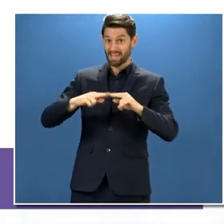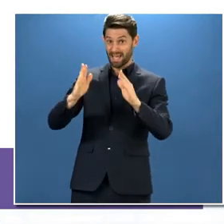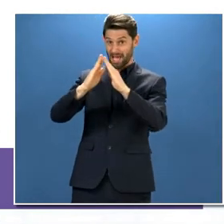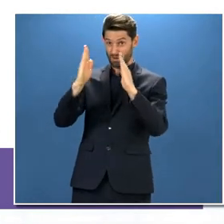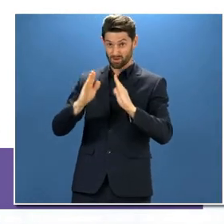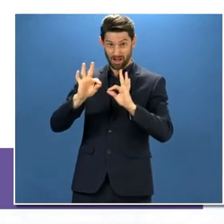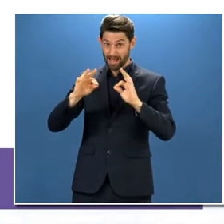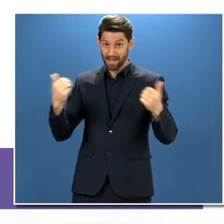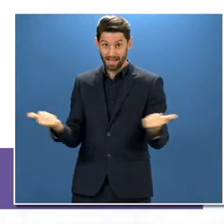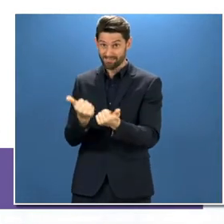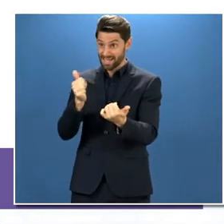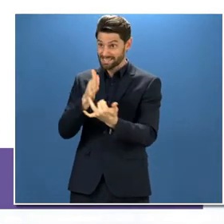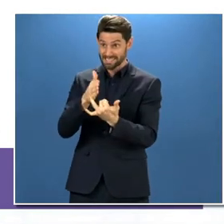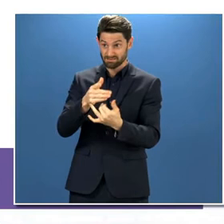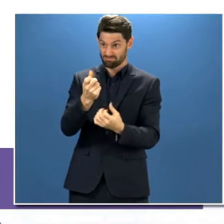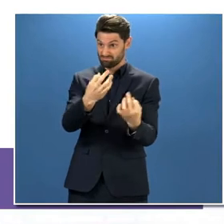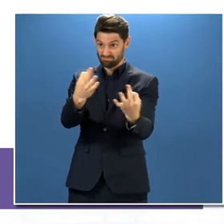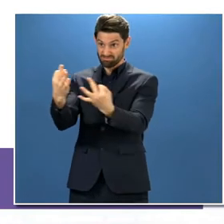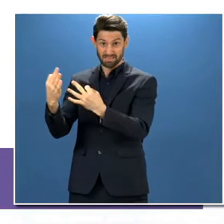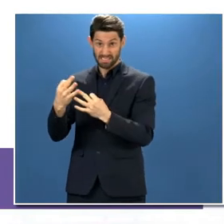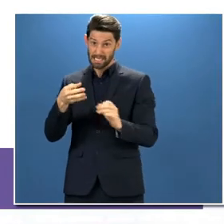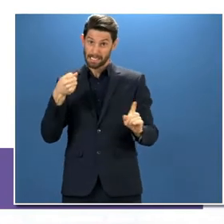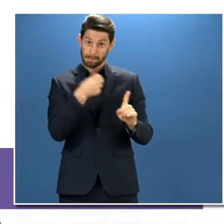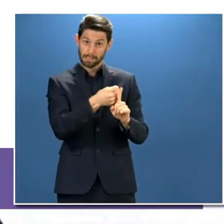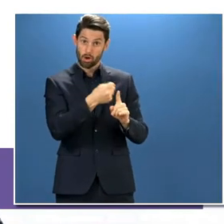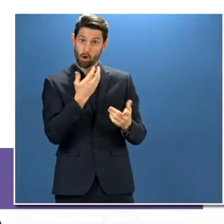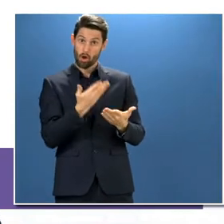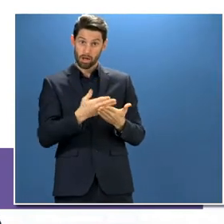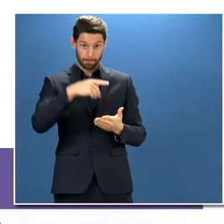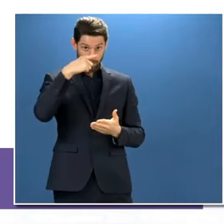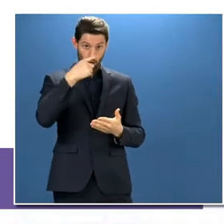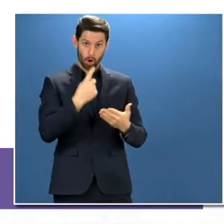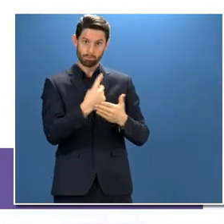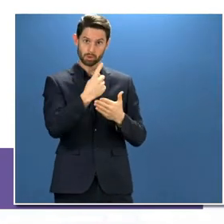ability to not just find a job, but build a career, because what is so